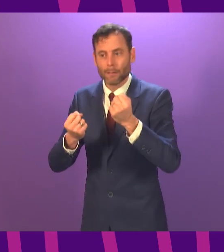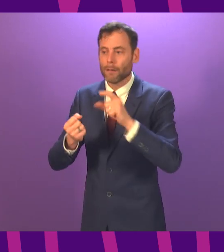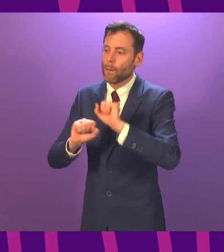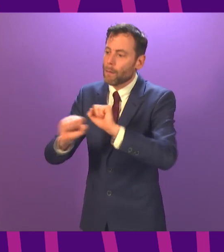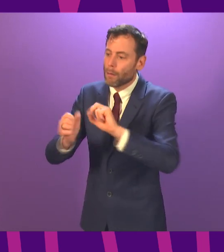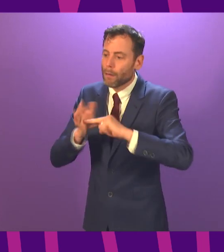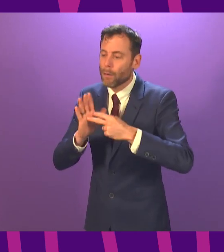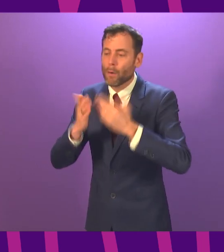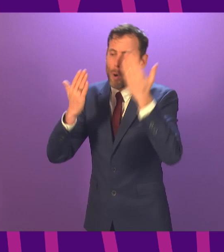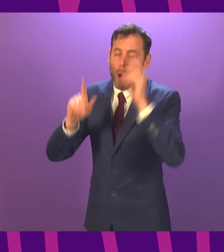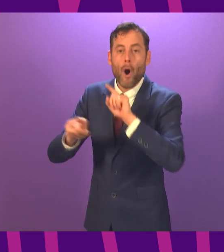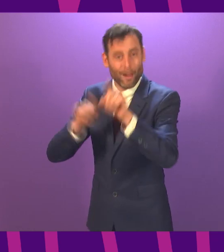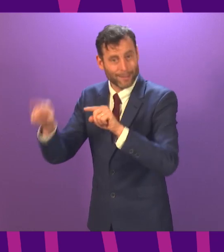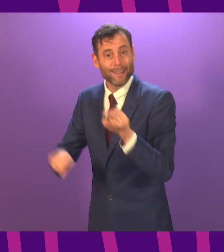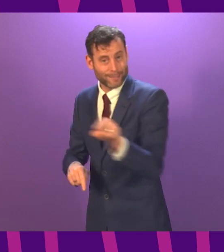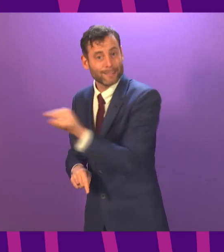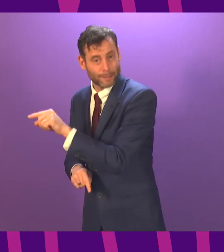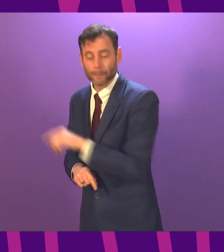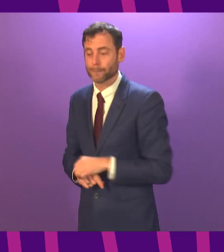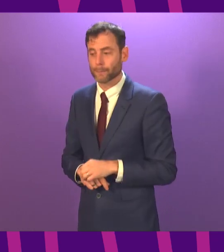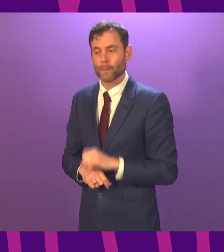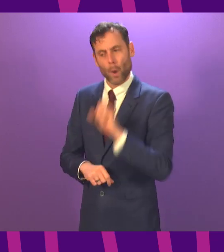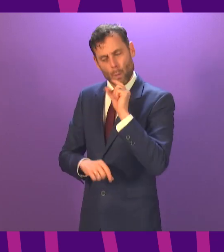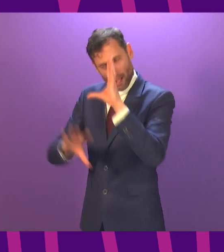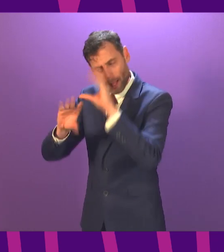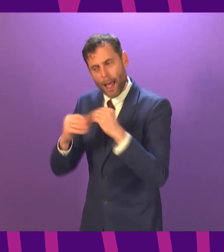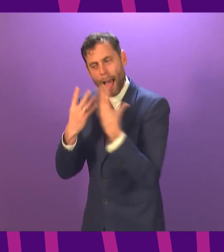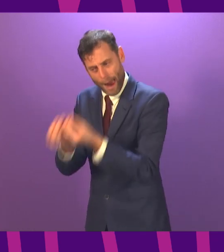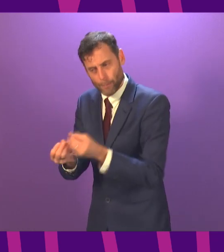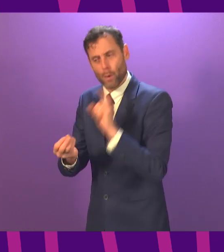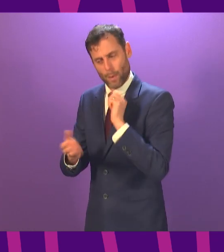operators. However, people have not been told when those schemes will open, how they can